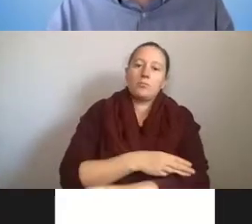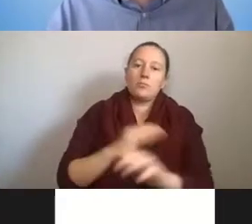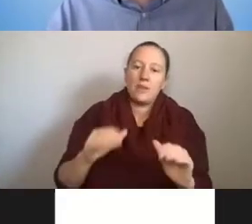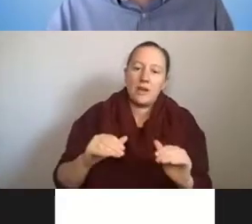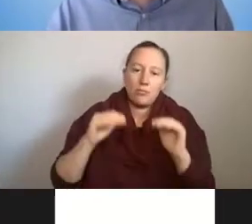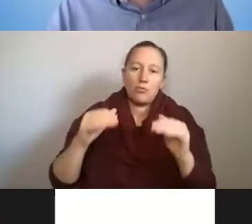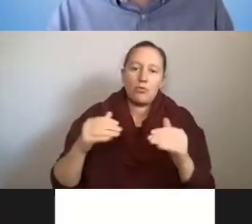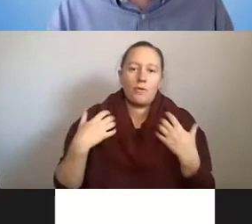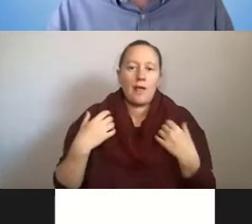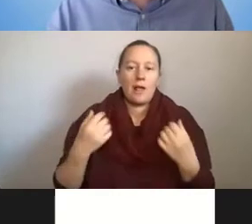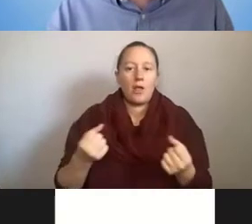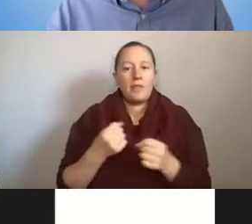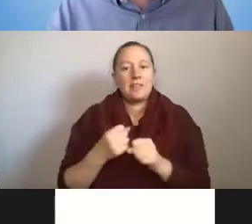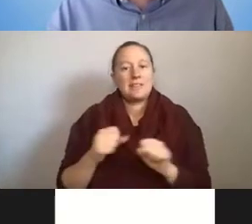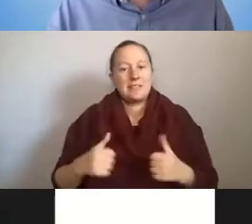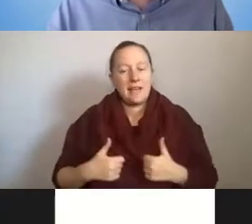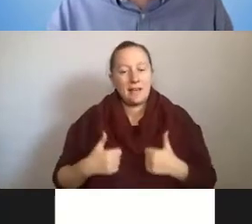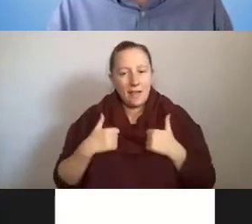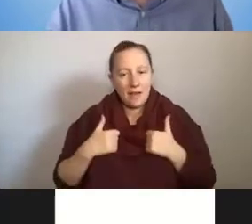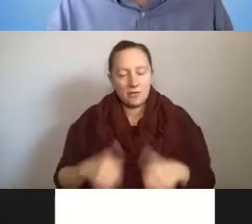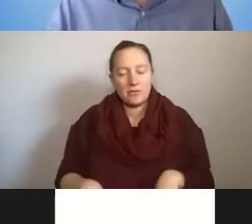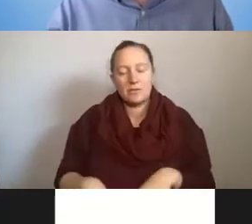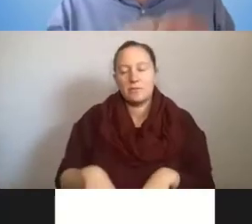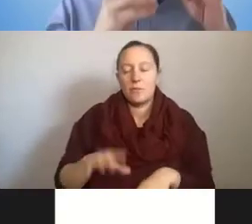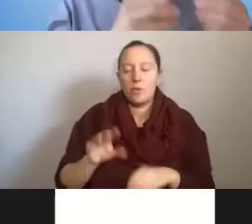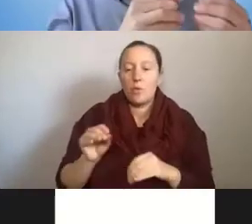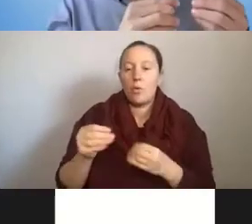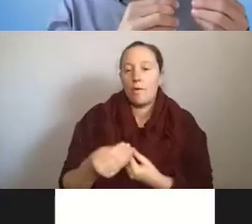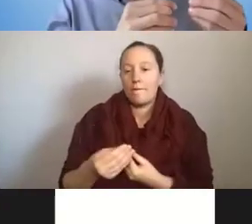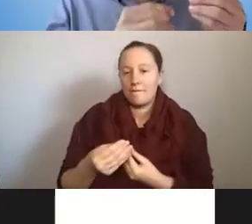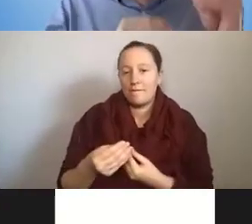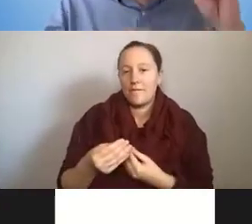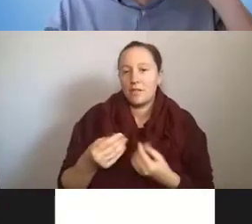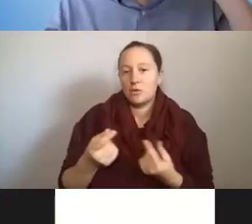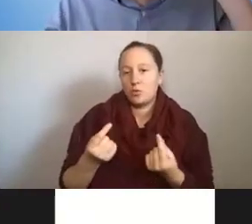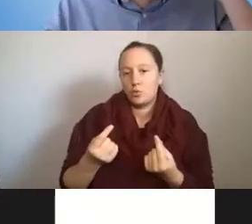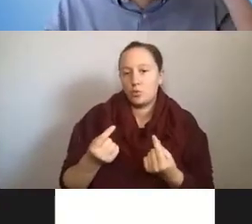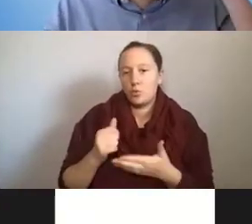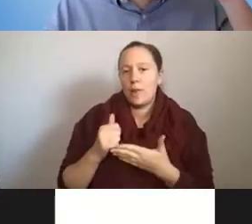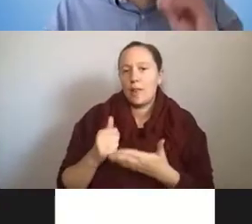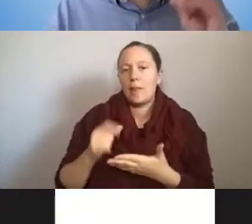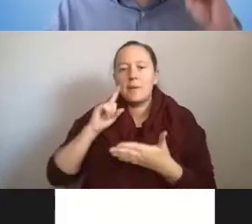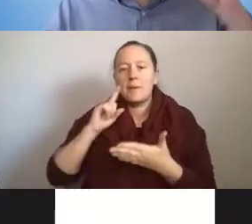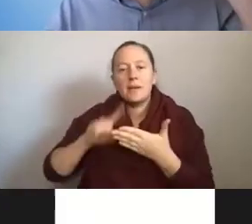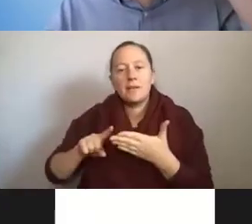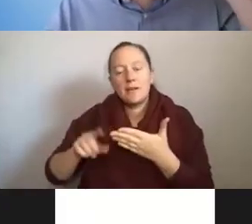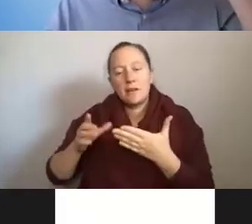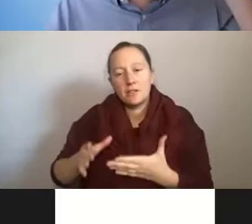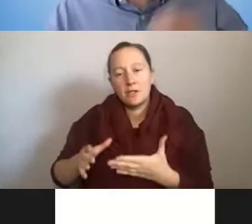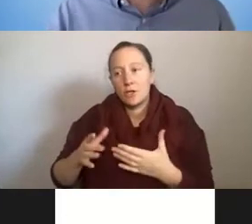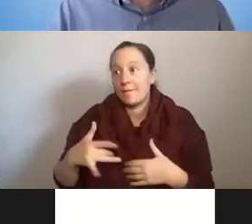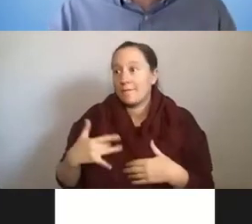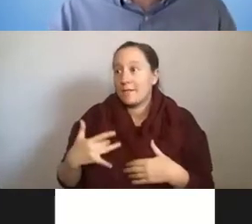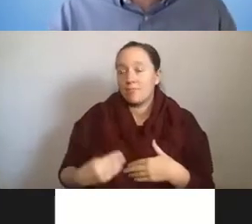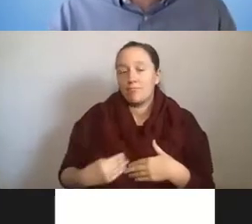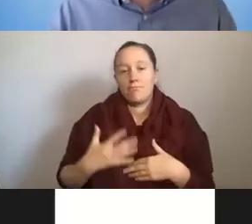And so what our office is doing is helping investigators when they get that spark, when they get that idea,